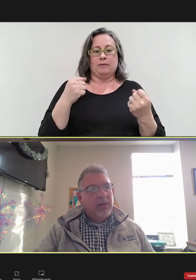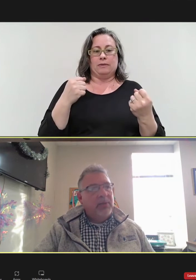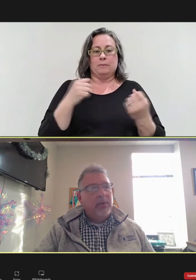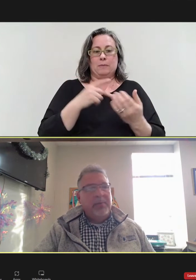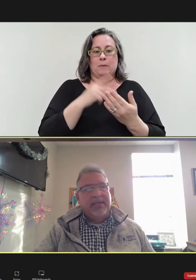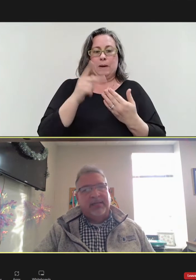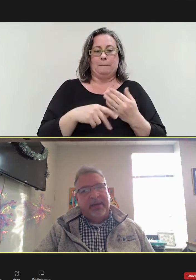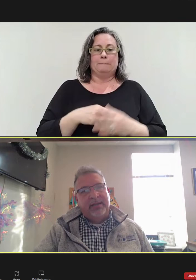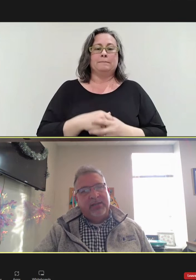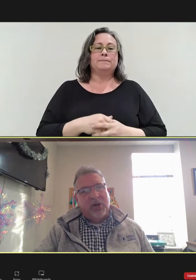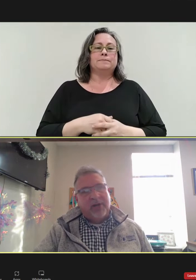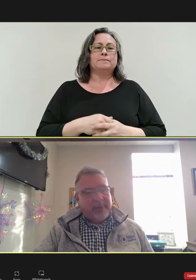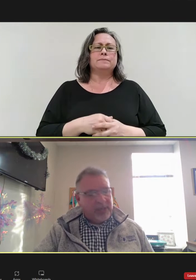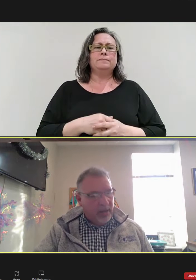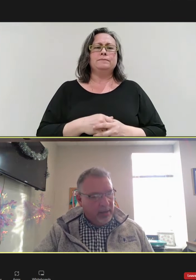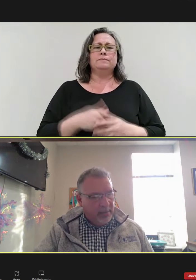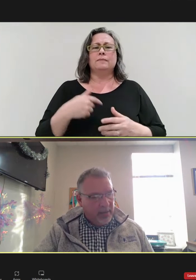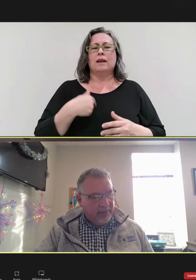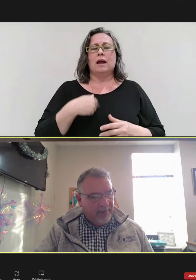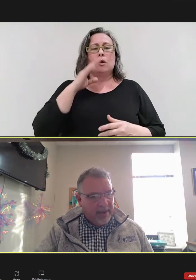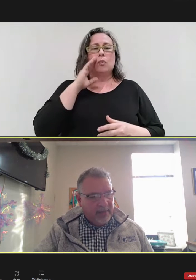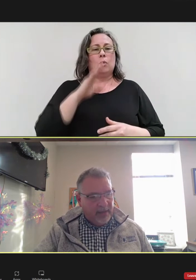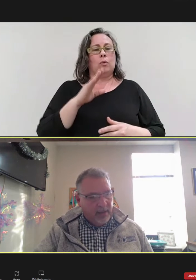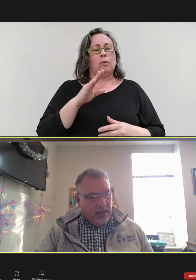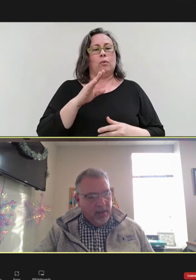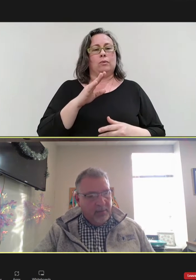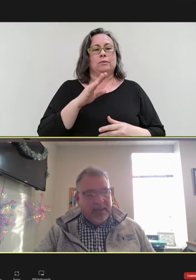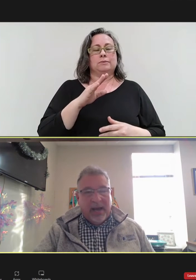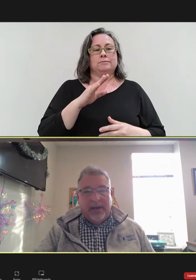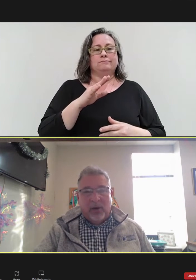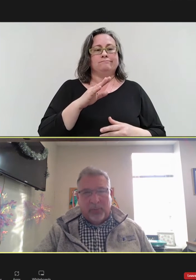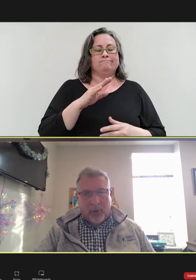So, I'd be remiss if I didn't start off by talking about the fact that behind our